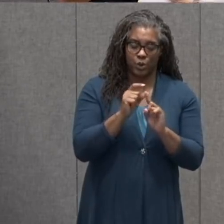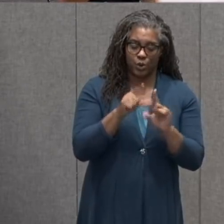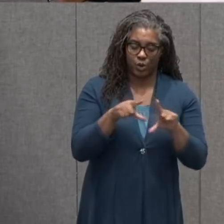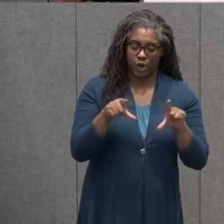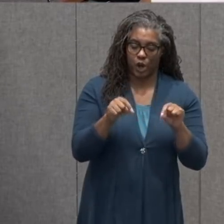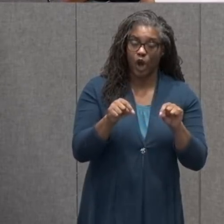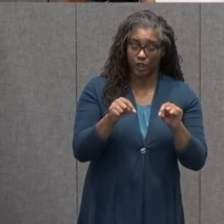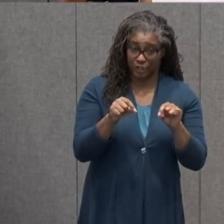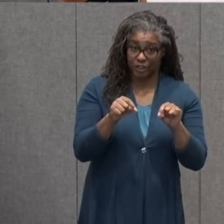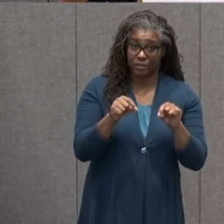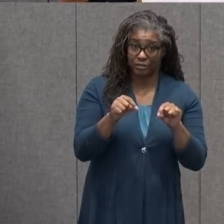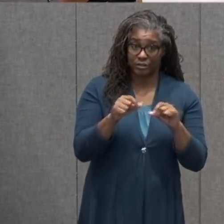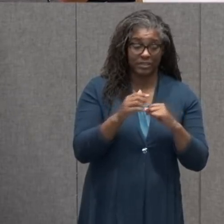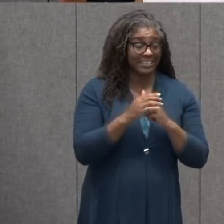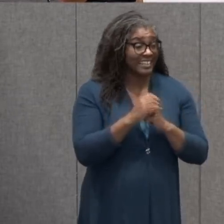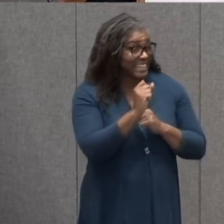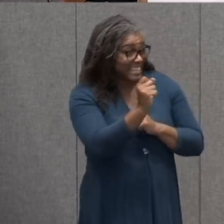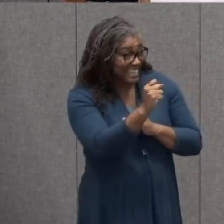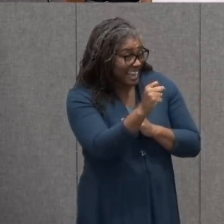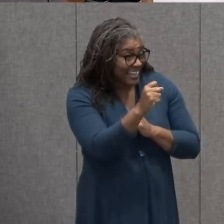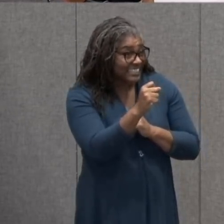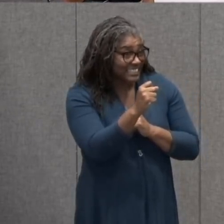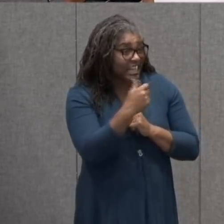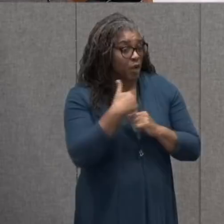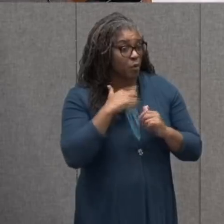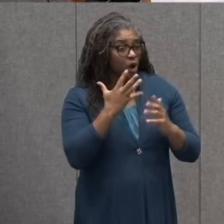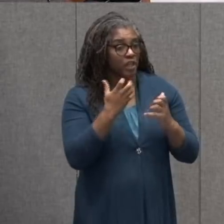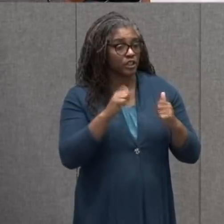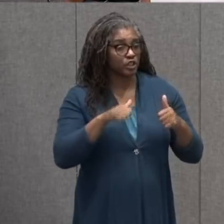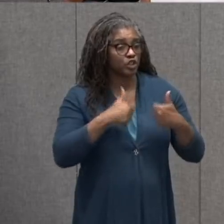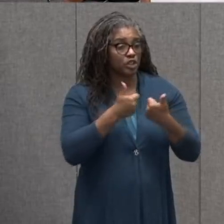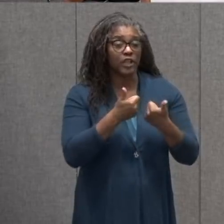And Ms. Kay, I want to challenge us to use these words every day.